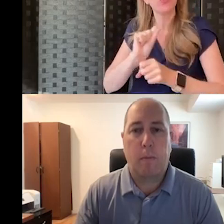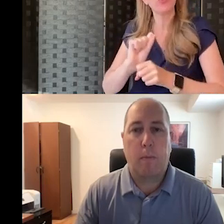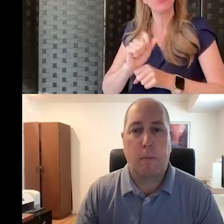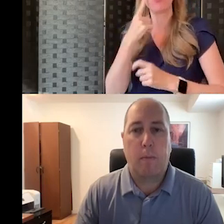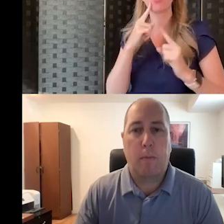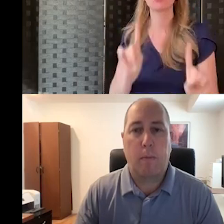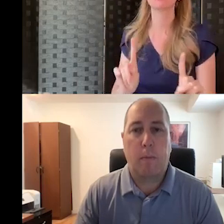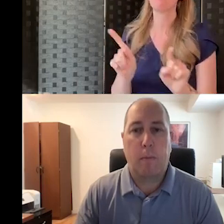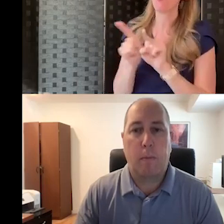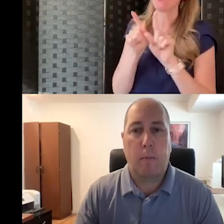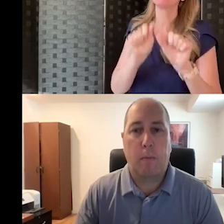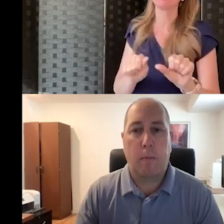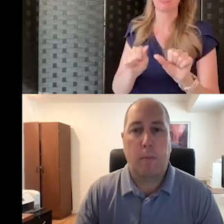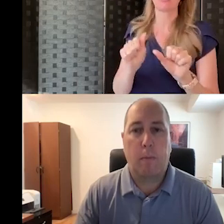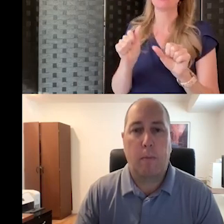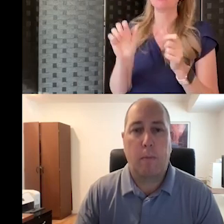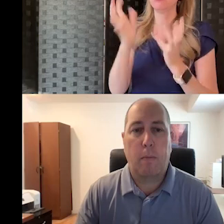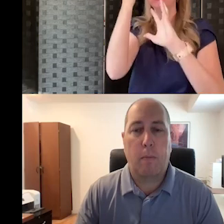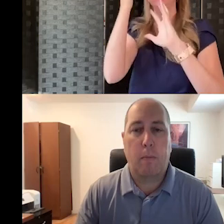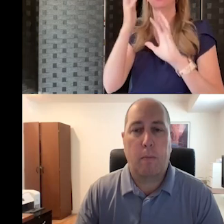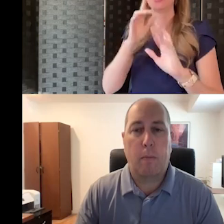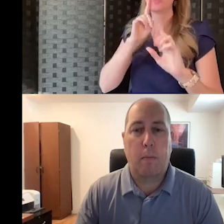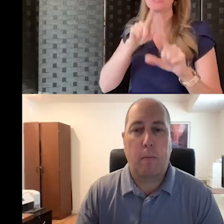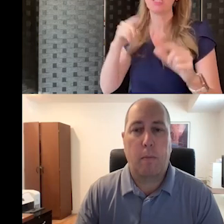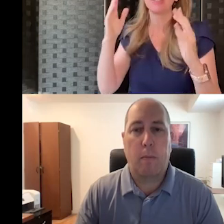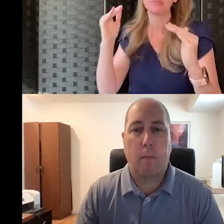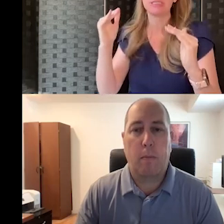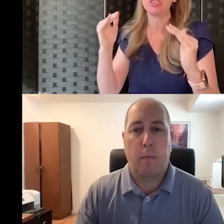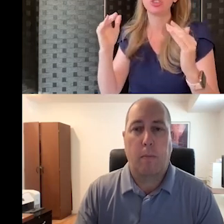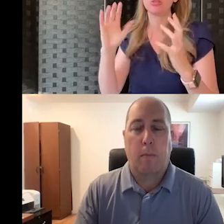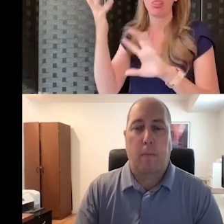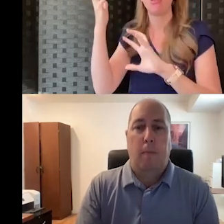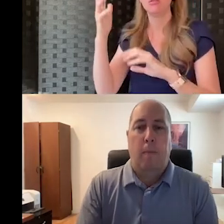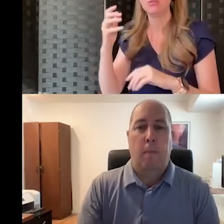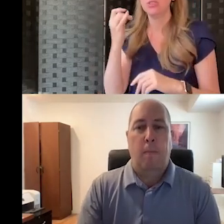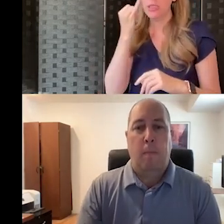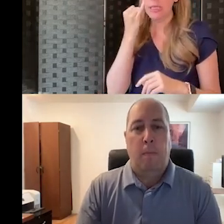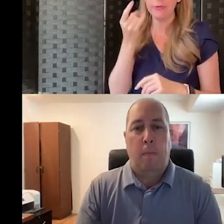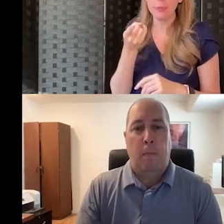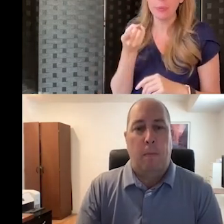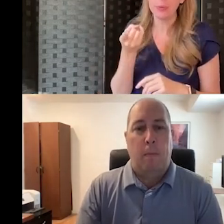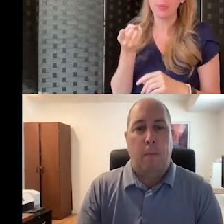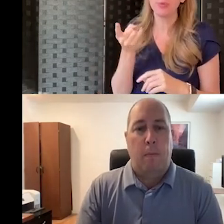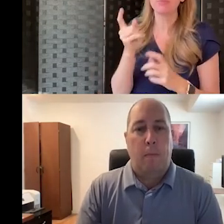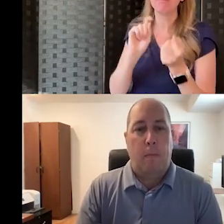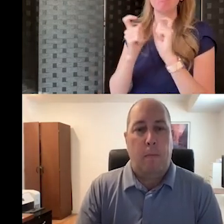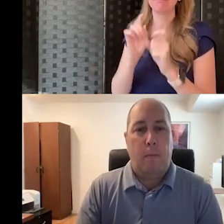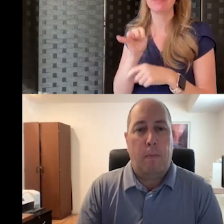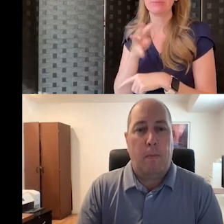which also can potentially blow up responsive expectations and so on, if you reflow the table.